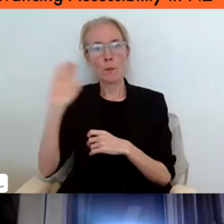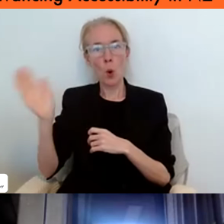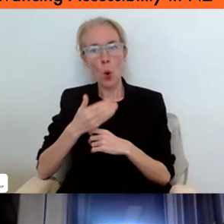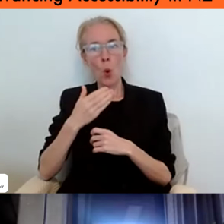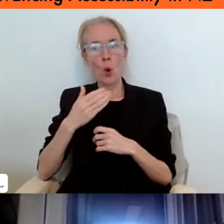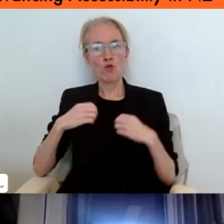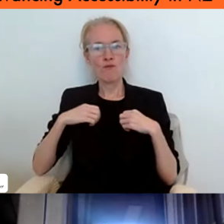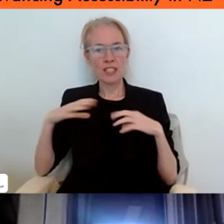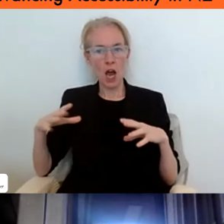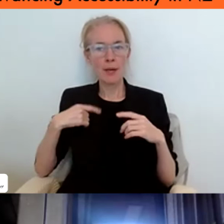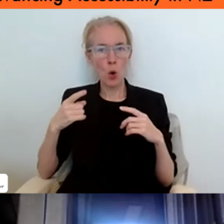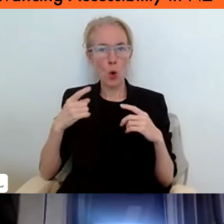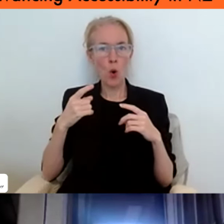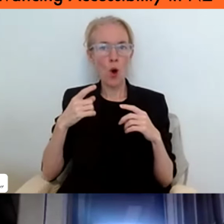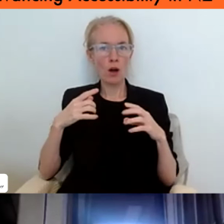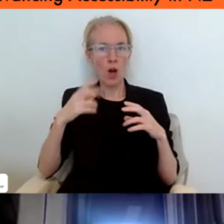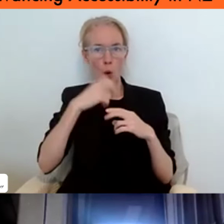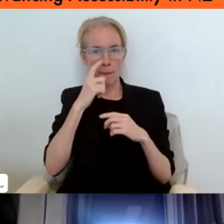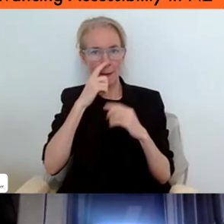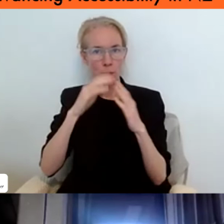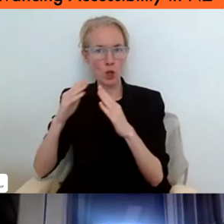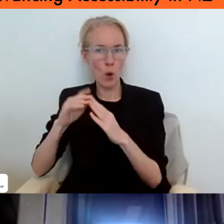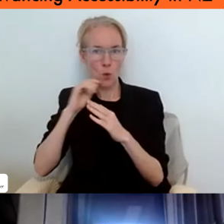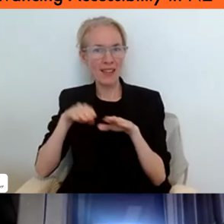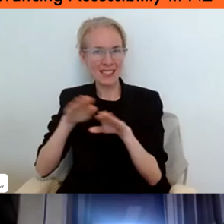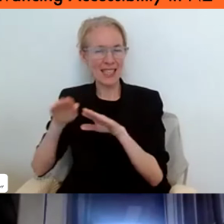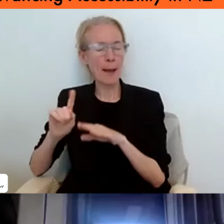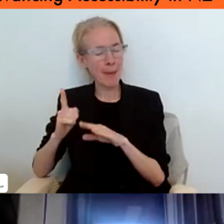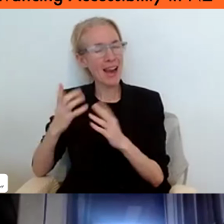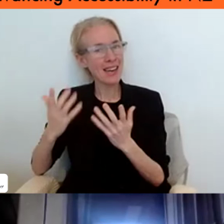and certainly the larger players is what we're observing.